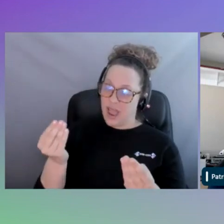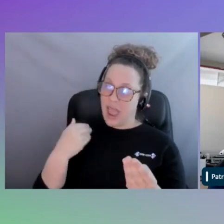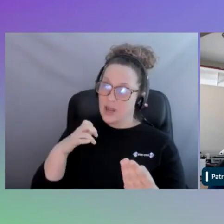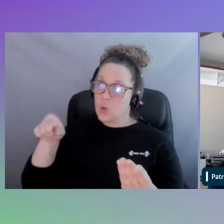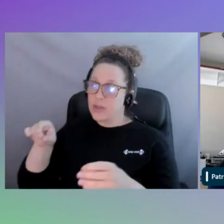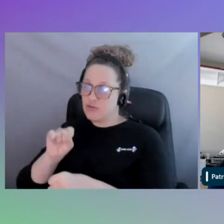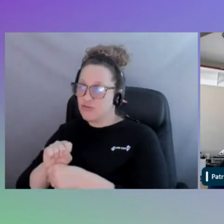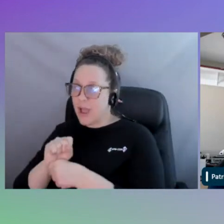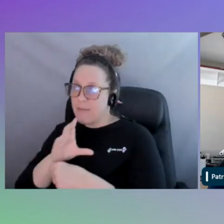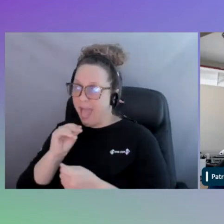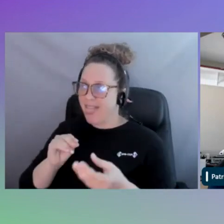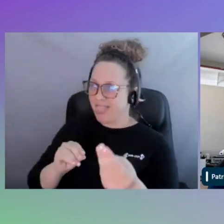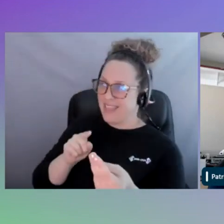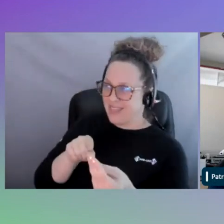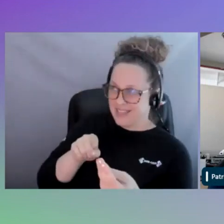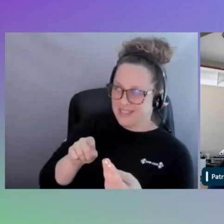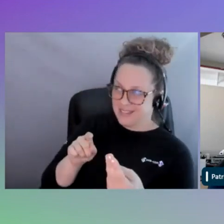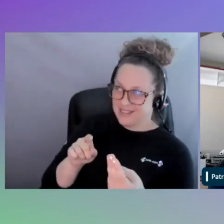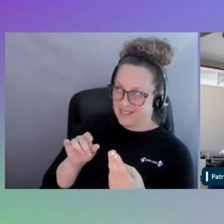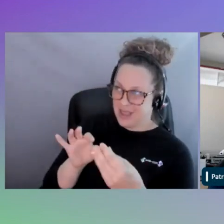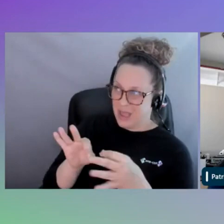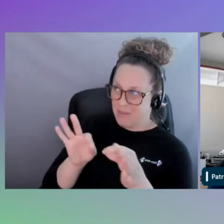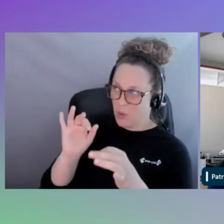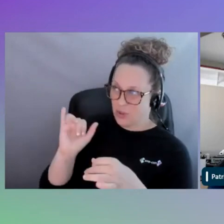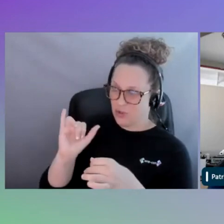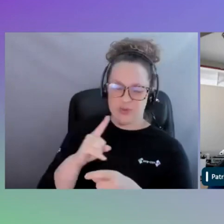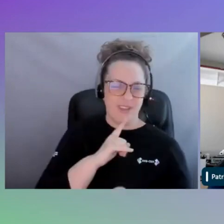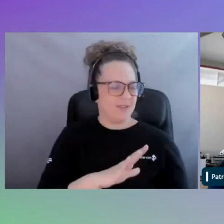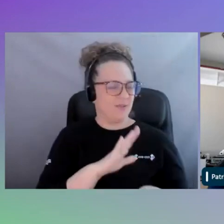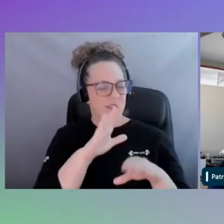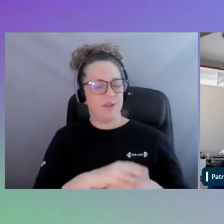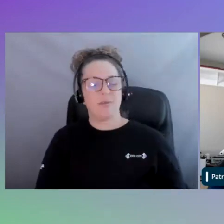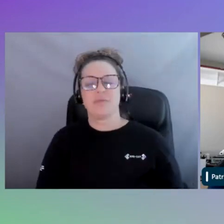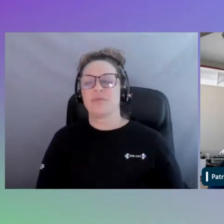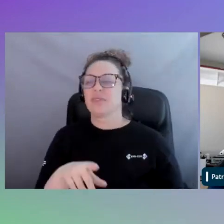They're both important. Okay. And Patrick, I apologize. I should have started with this question first because everyone